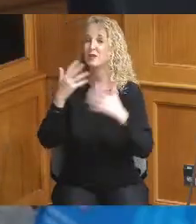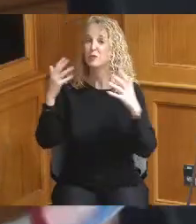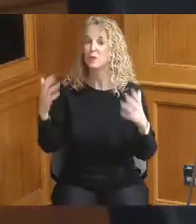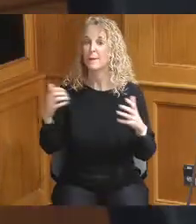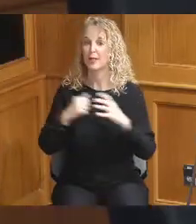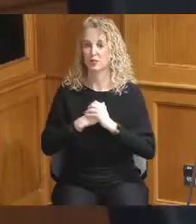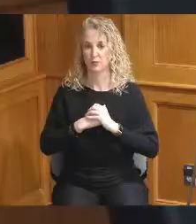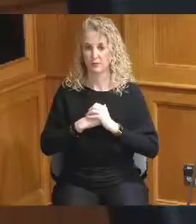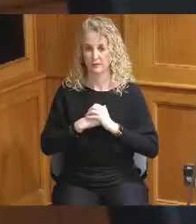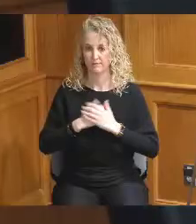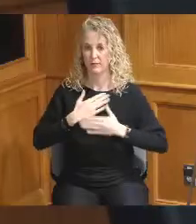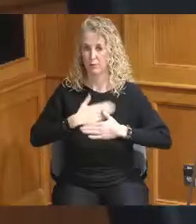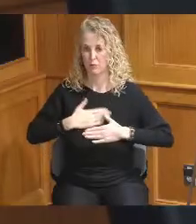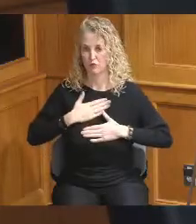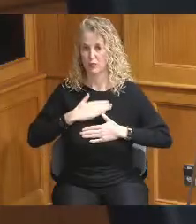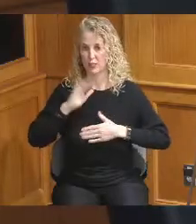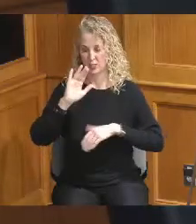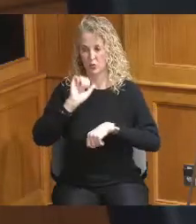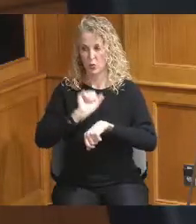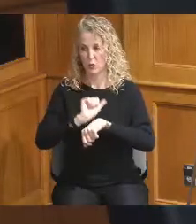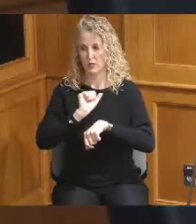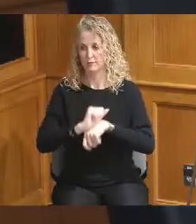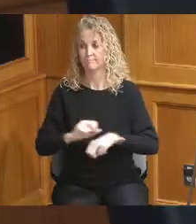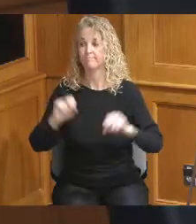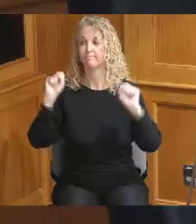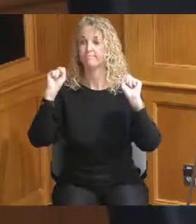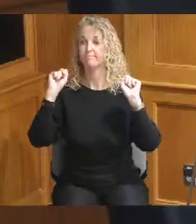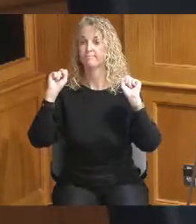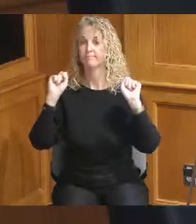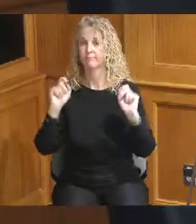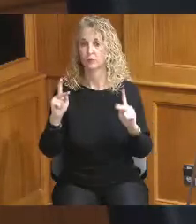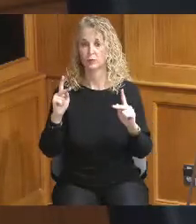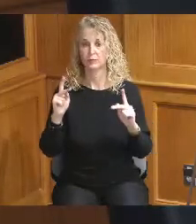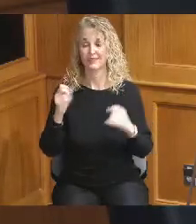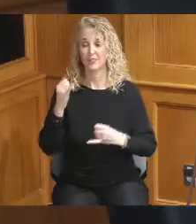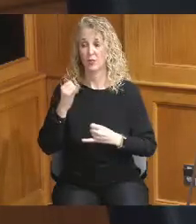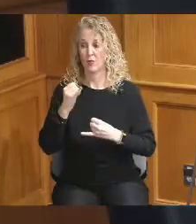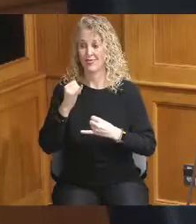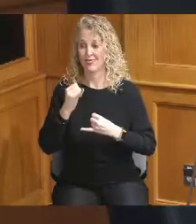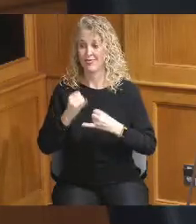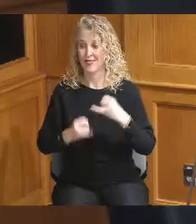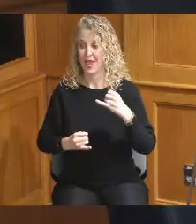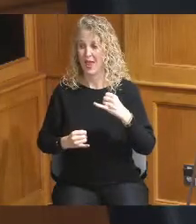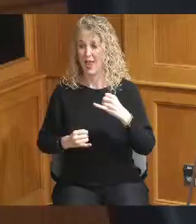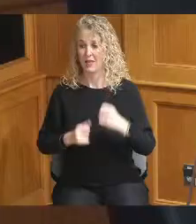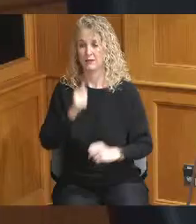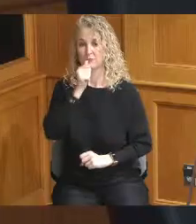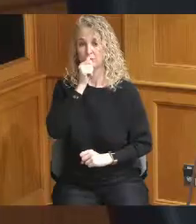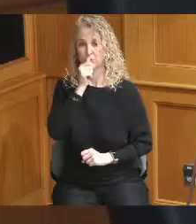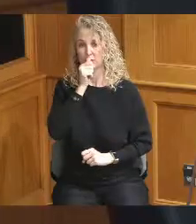thanks appreciate it all right the last thing on our agenda is an executive session and I'm going